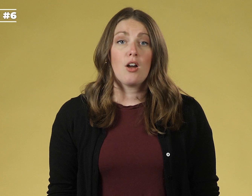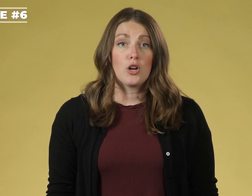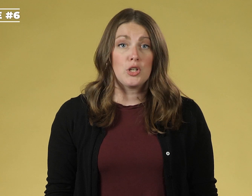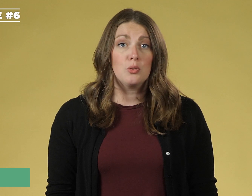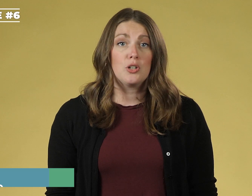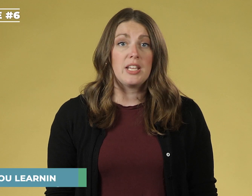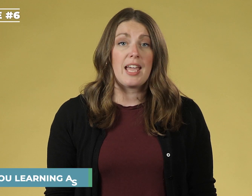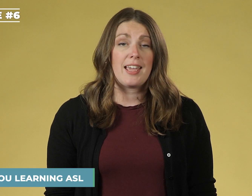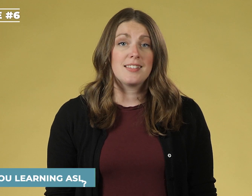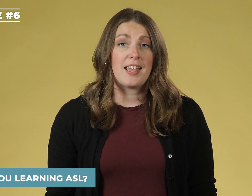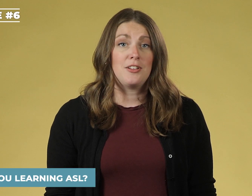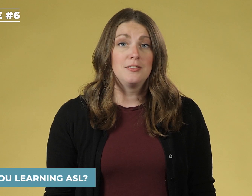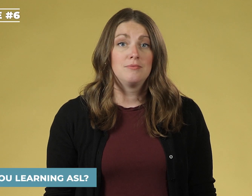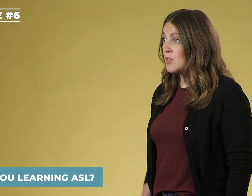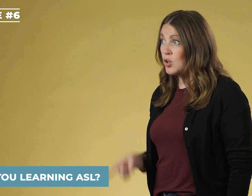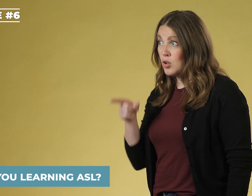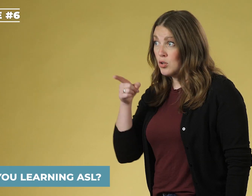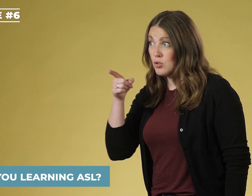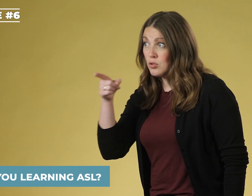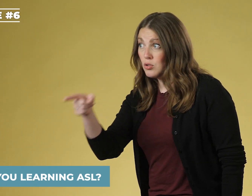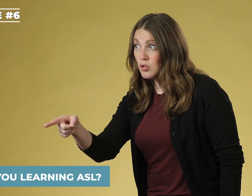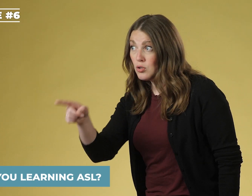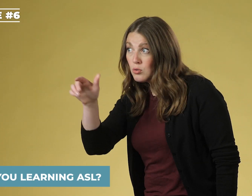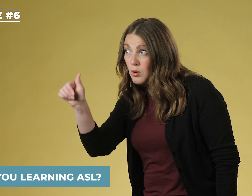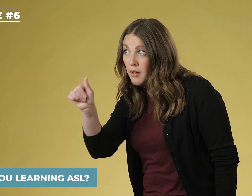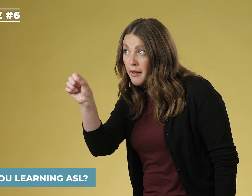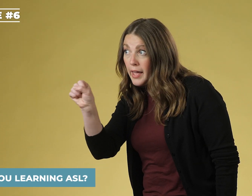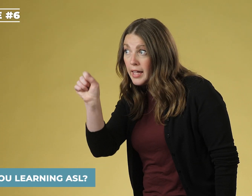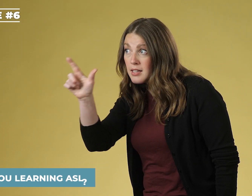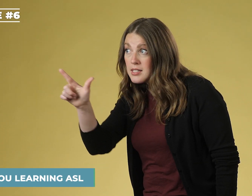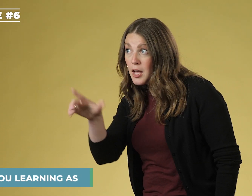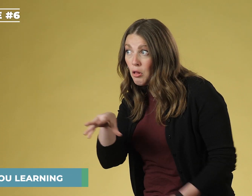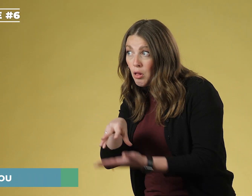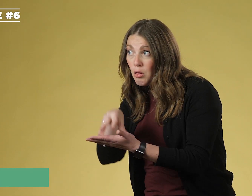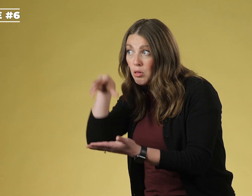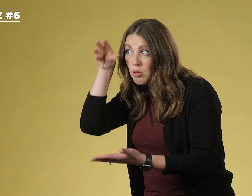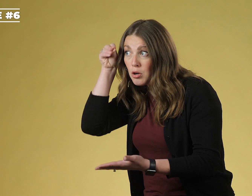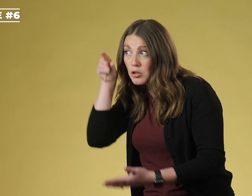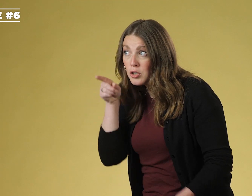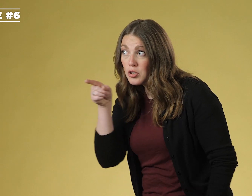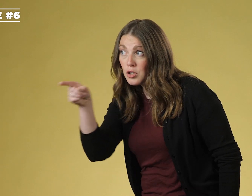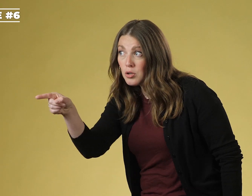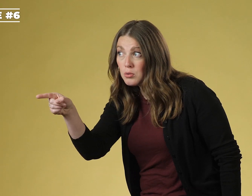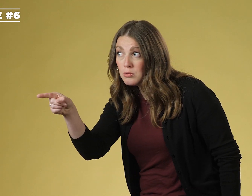Are you learning ASL? 'You ASL learn you?'